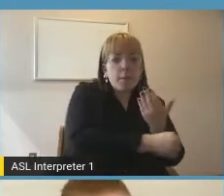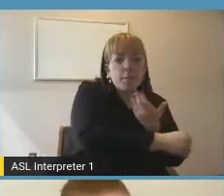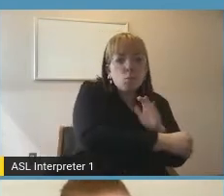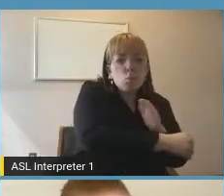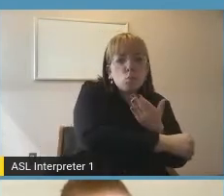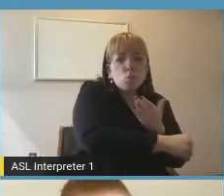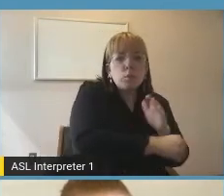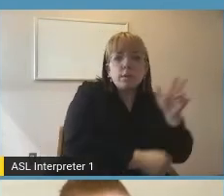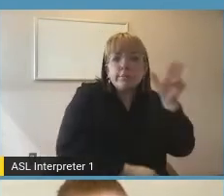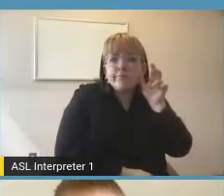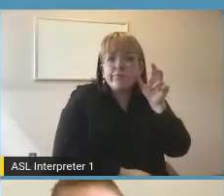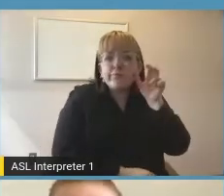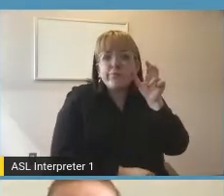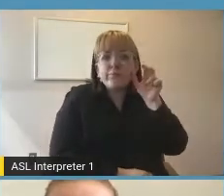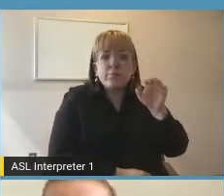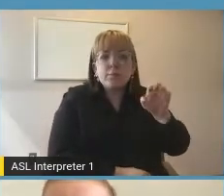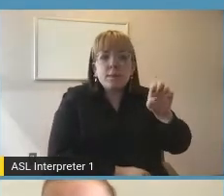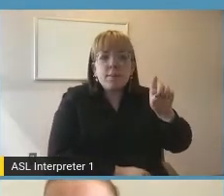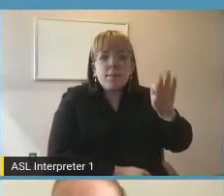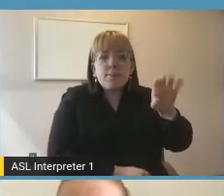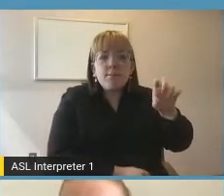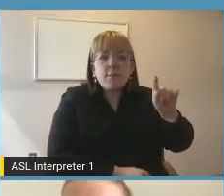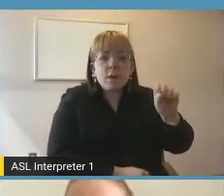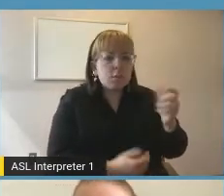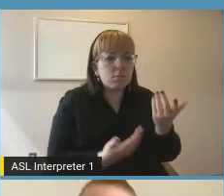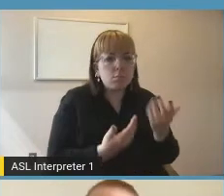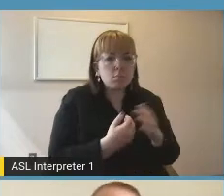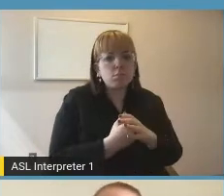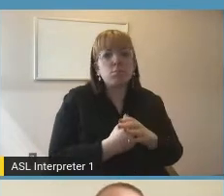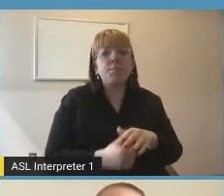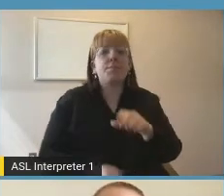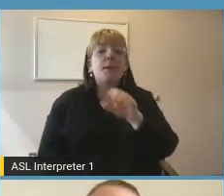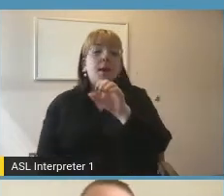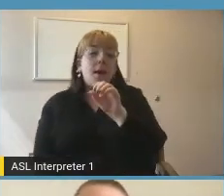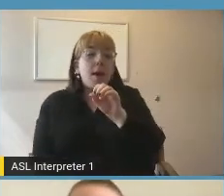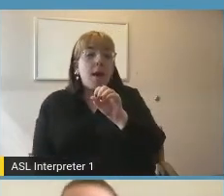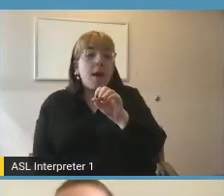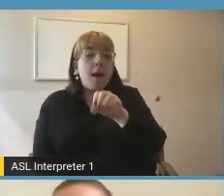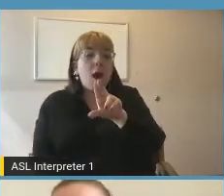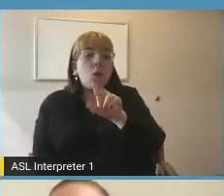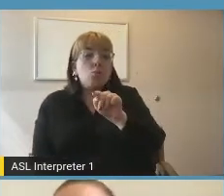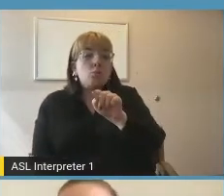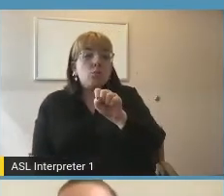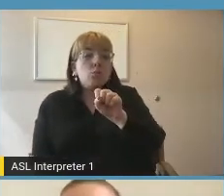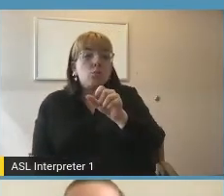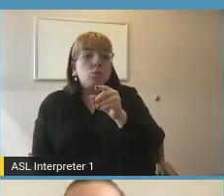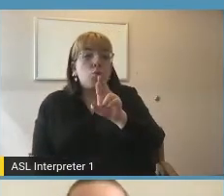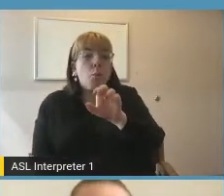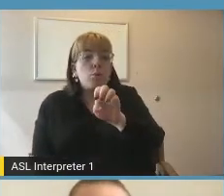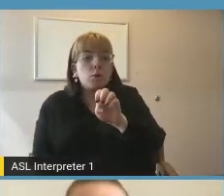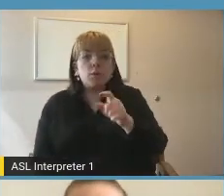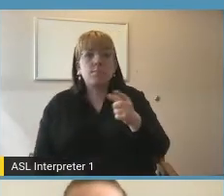And how and when to outsource editing and production and as part of that how you can